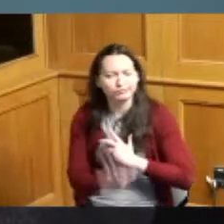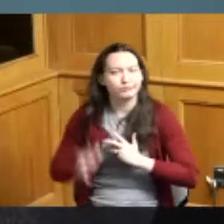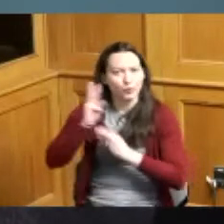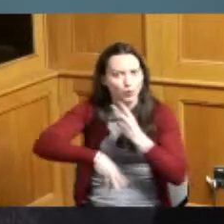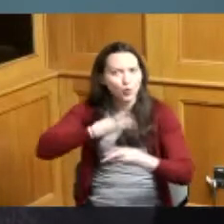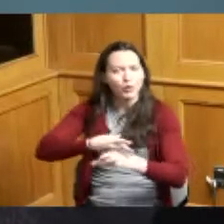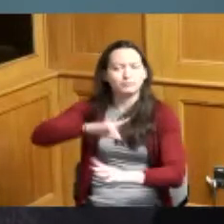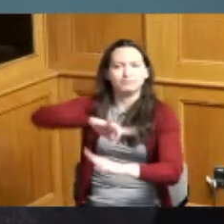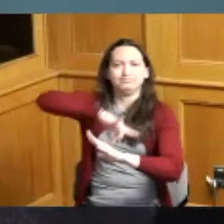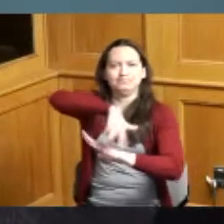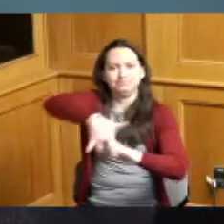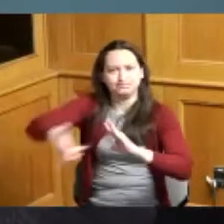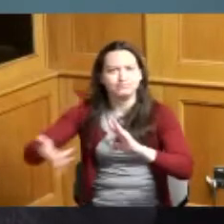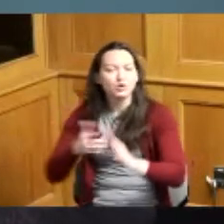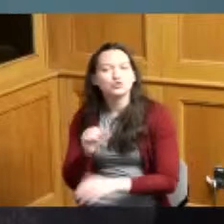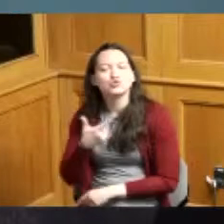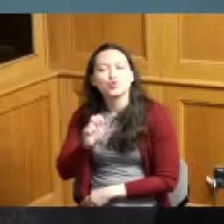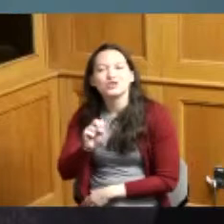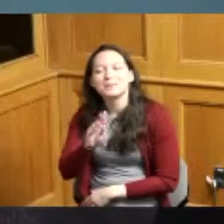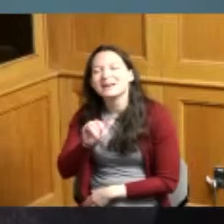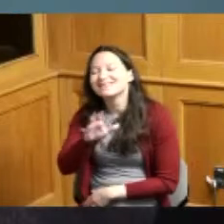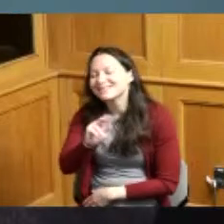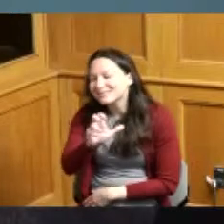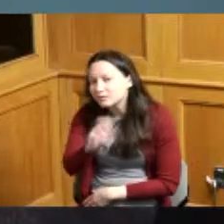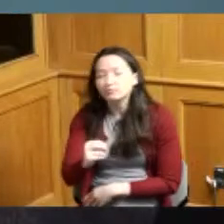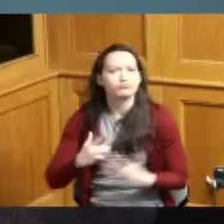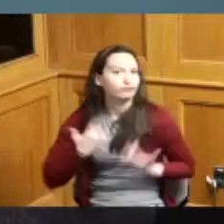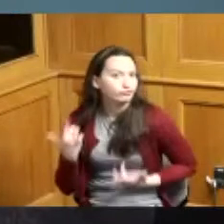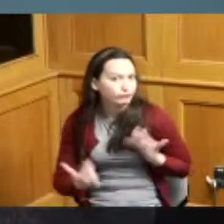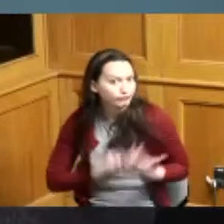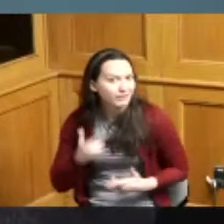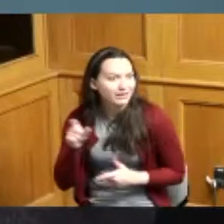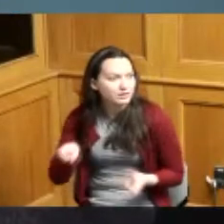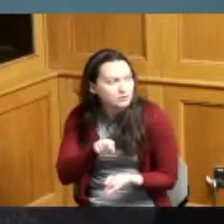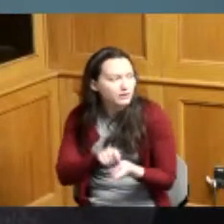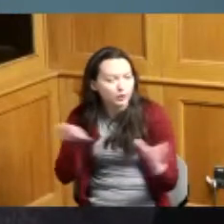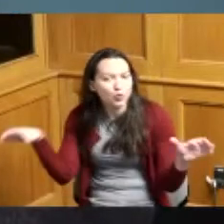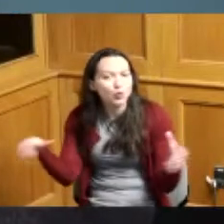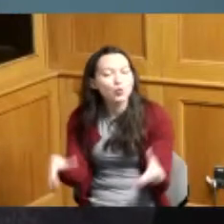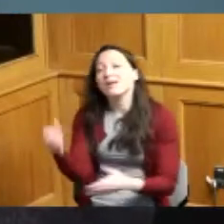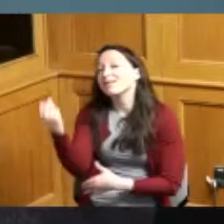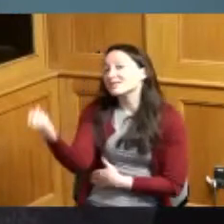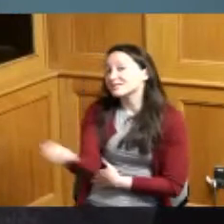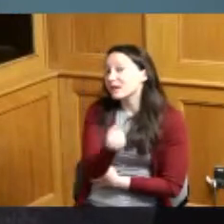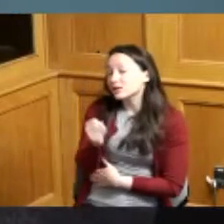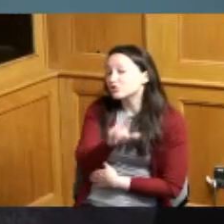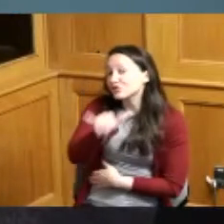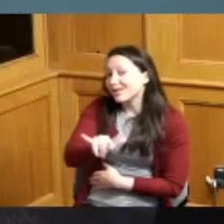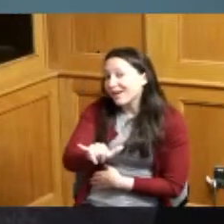with George Benson so very excited about that group on Saturday July 23rd